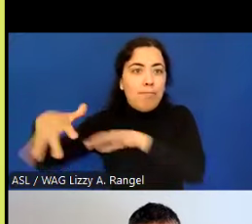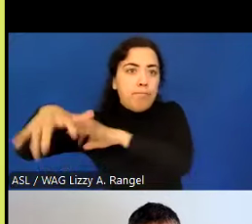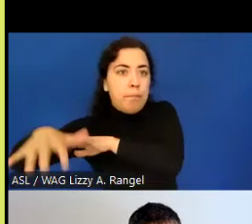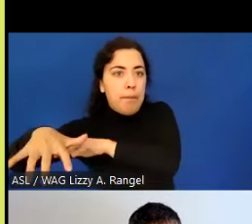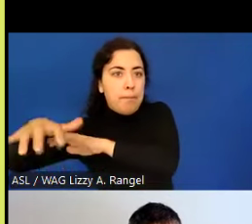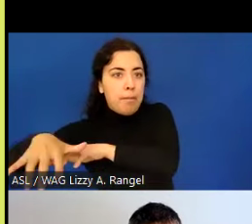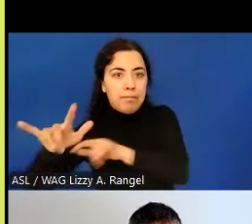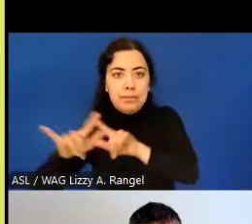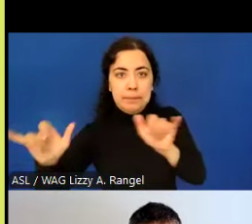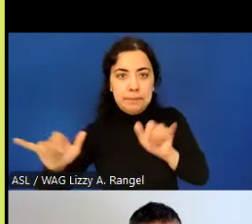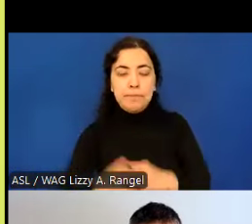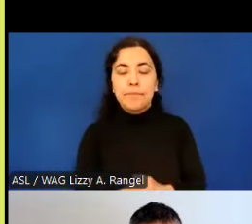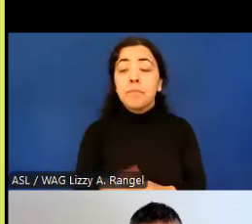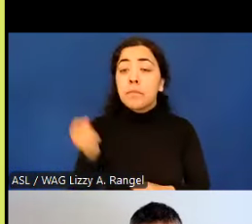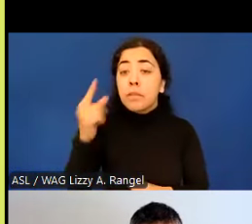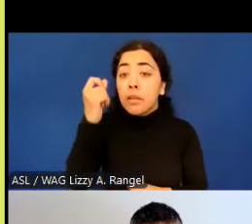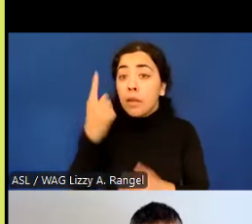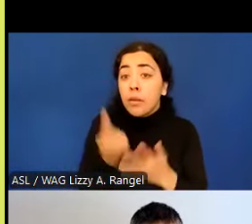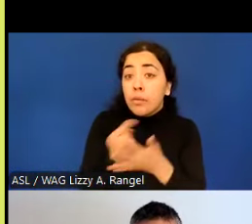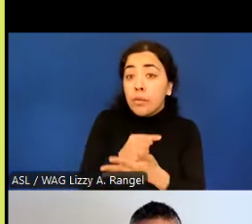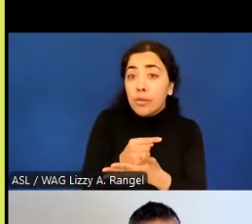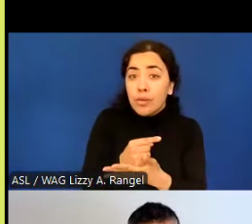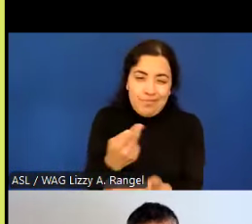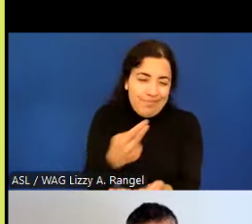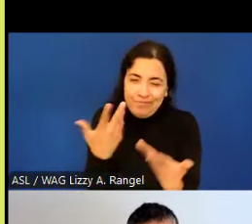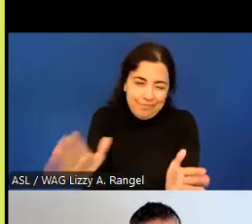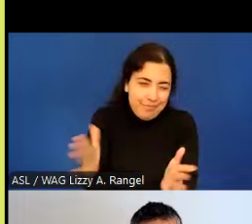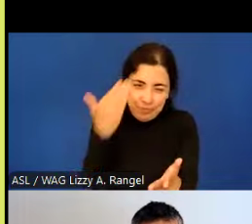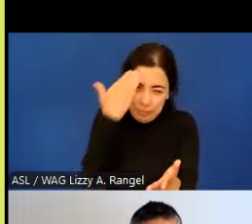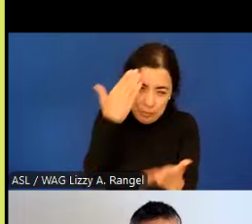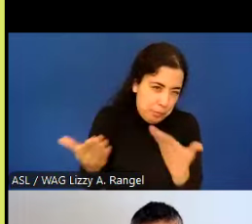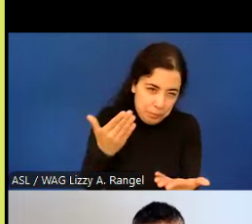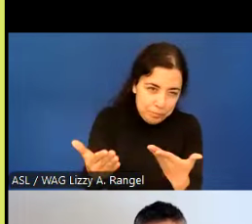And to review what we all probably know, a good practice is to send your captioners